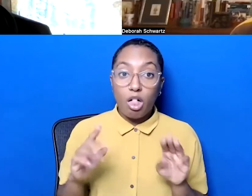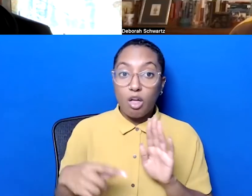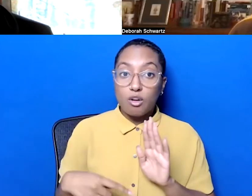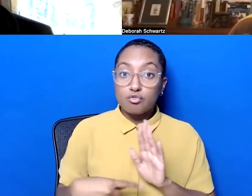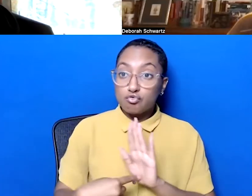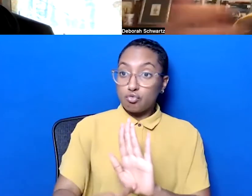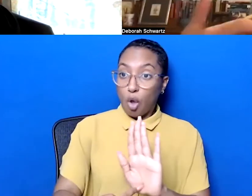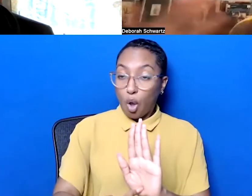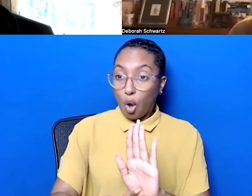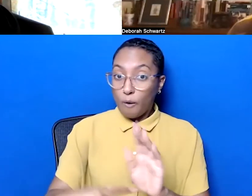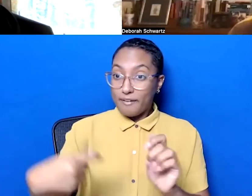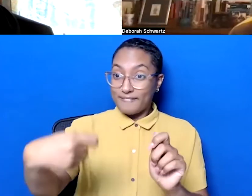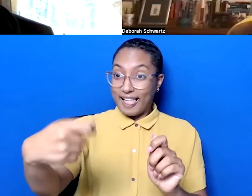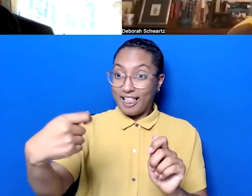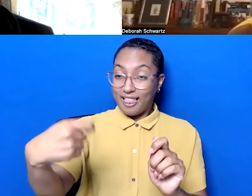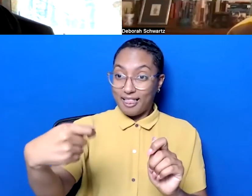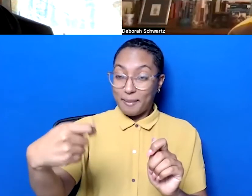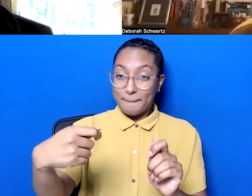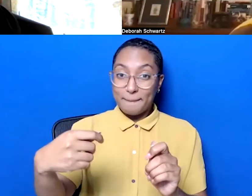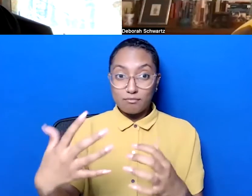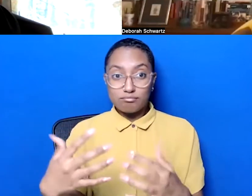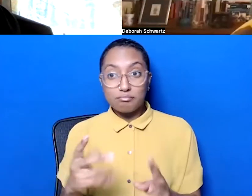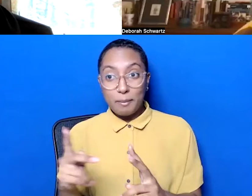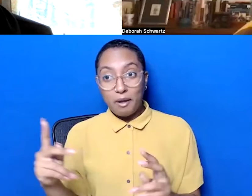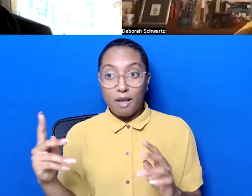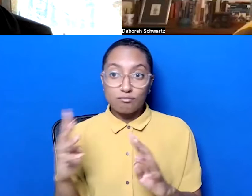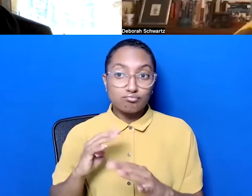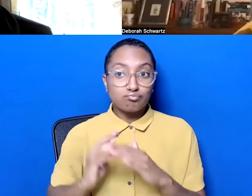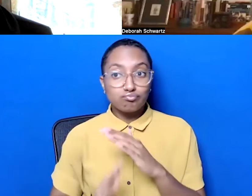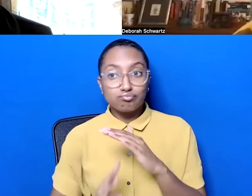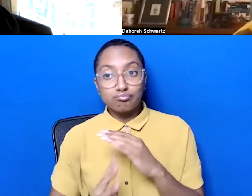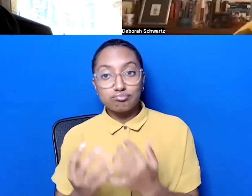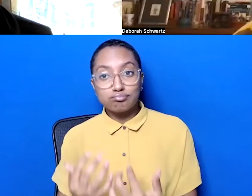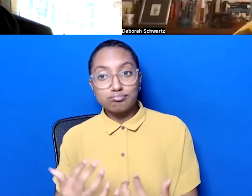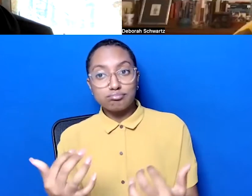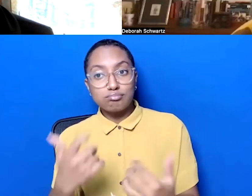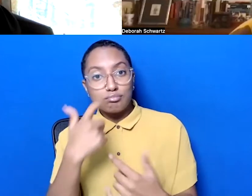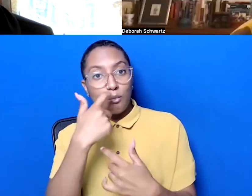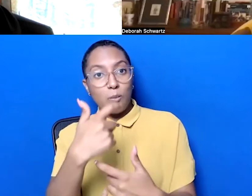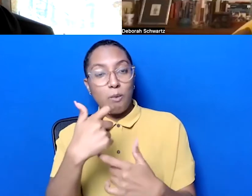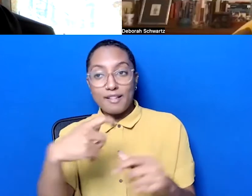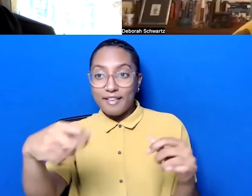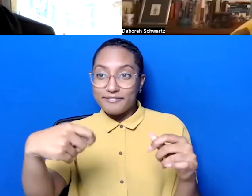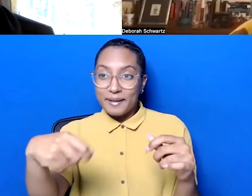to see many perspectives and also see sort of distortions of history, and to be able